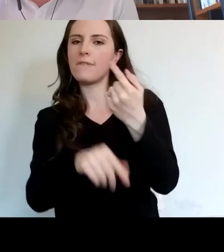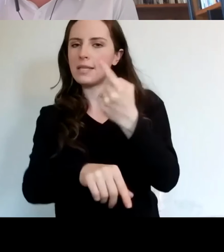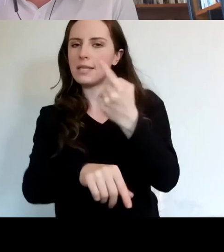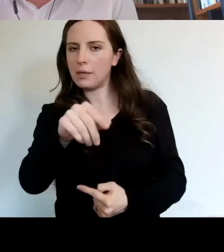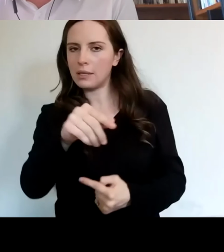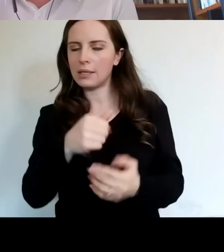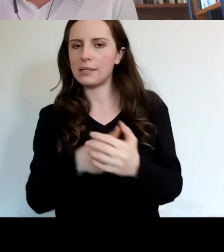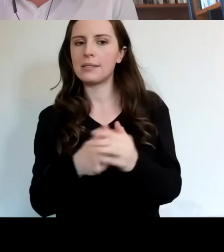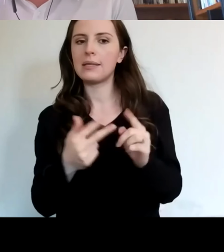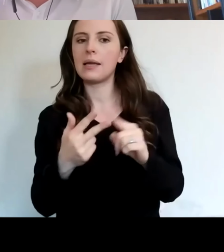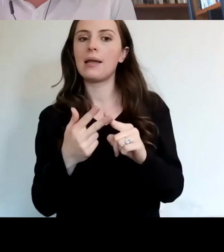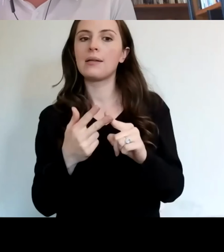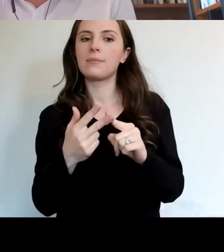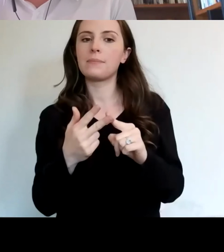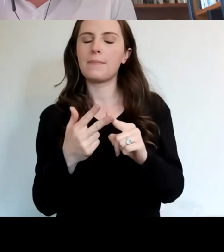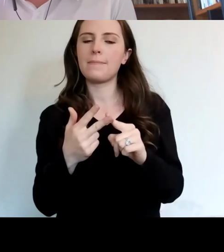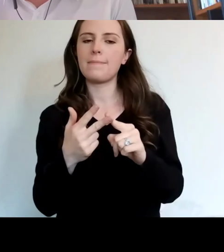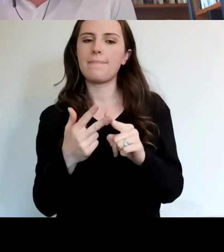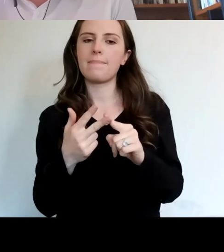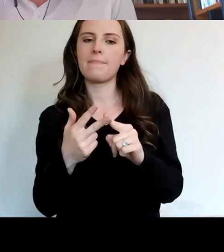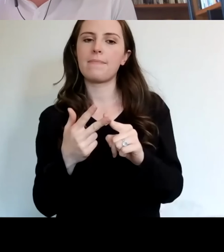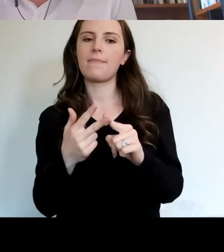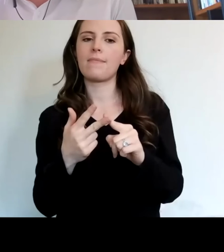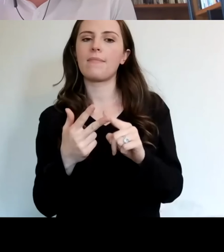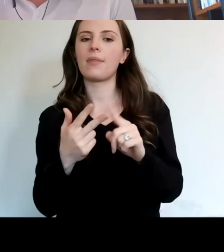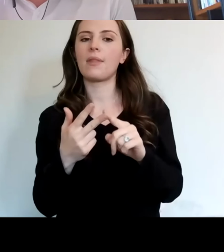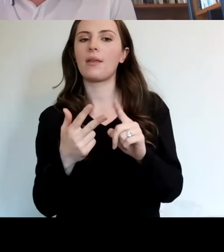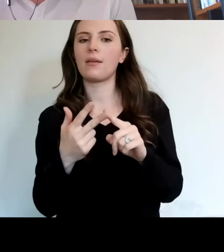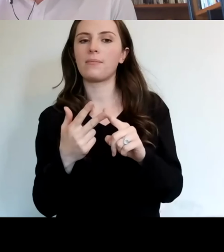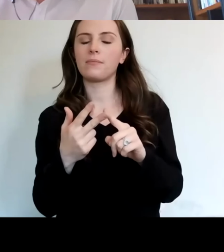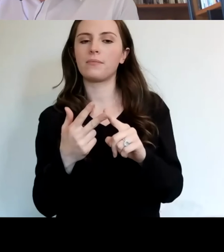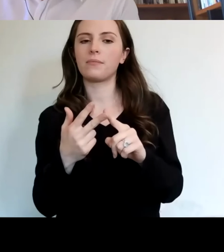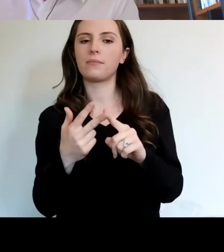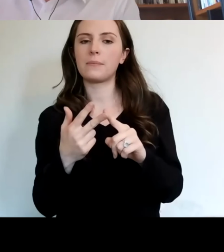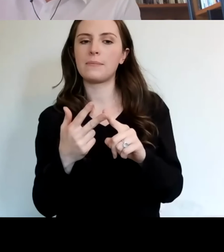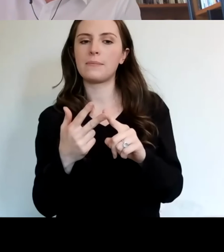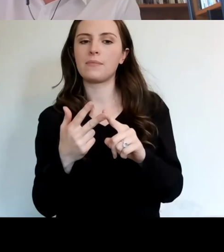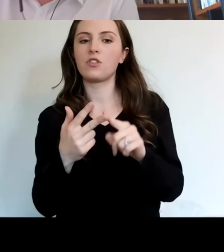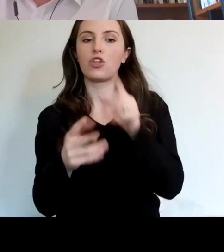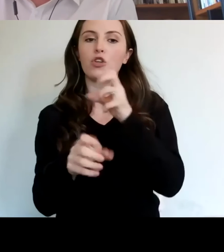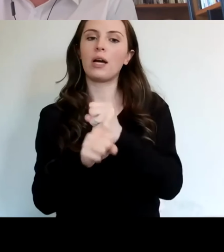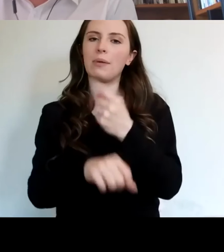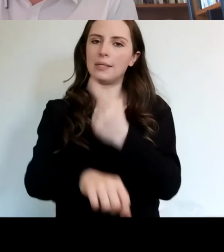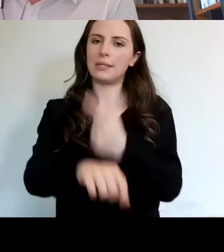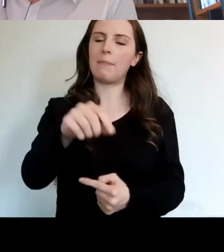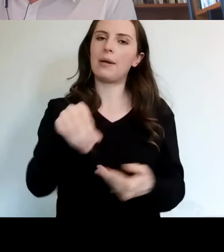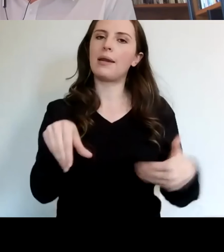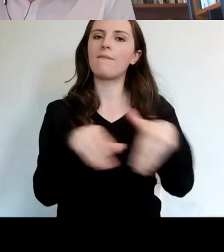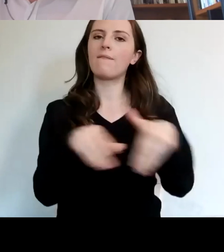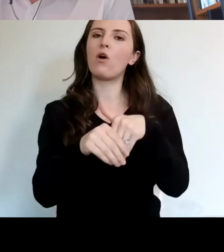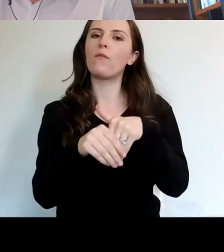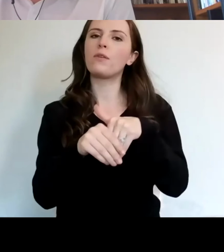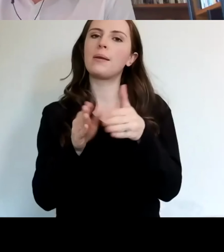as part of your public procurement of the built environment. So, the last one, then, Pádraig, here, is number nine